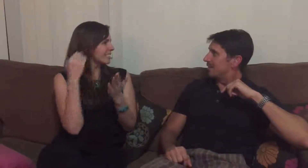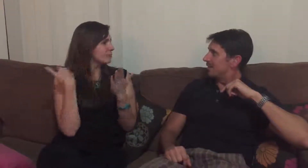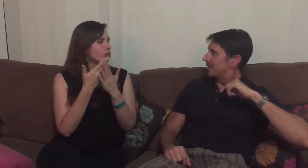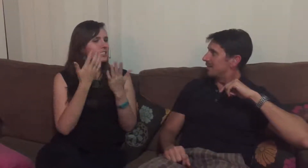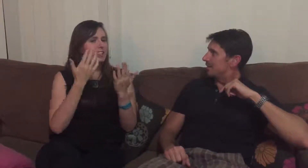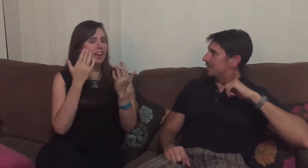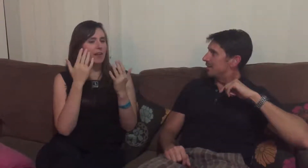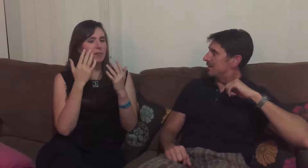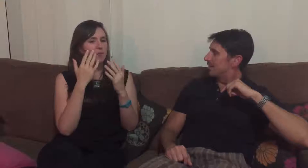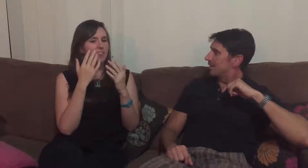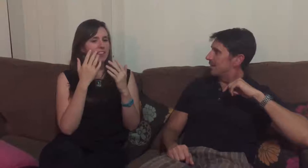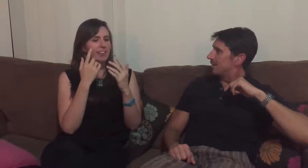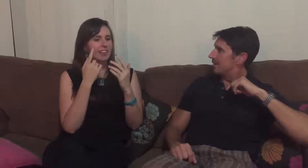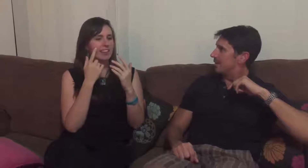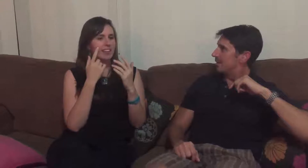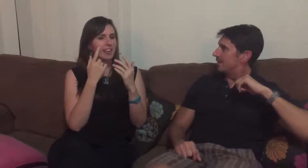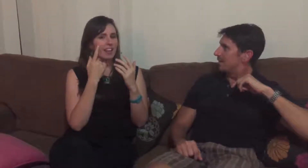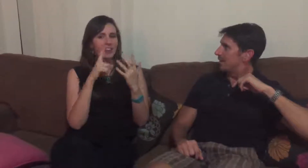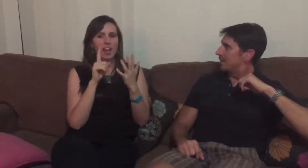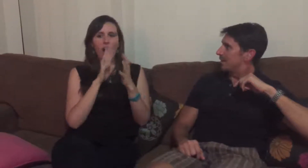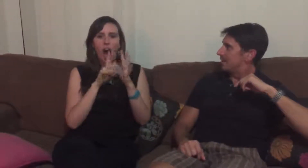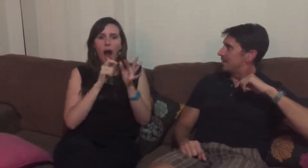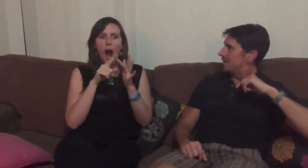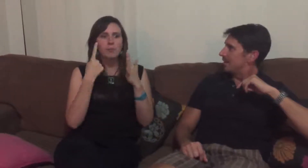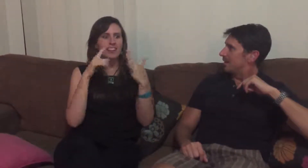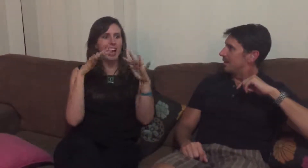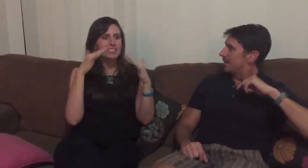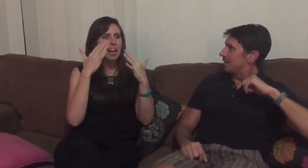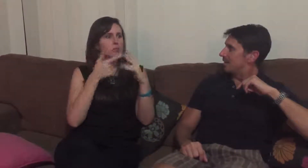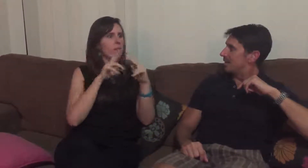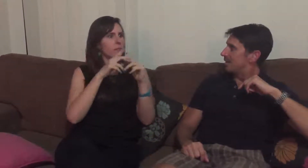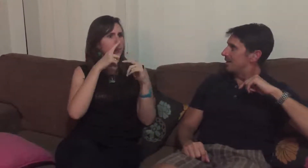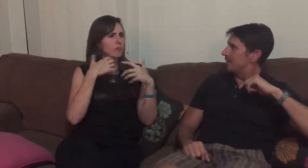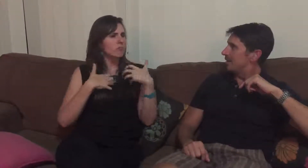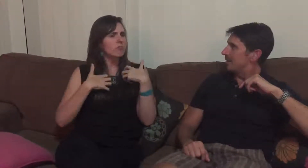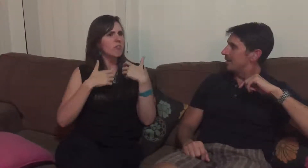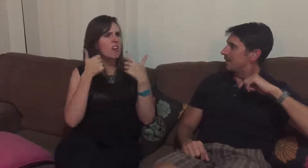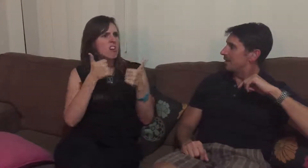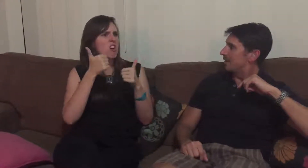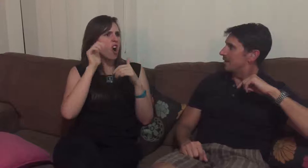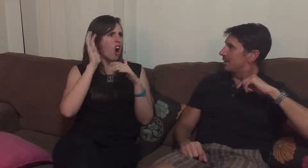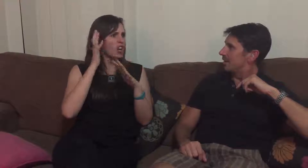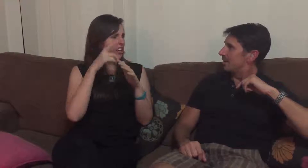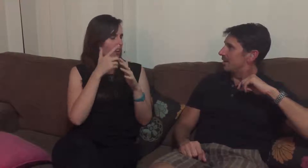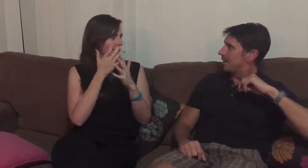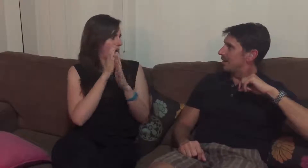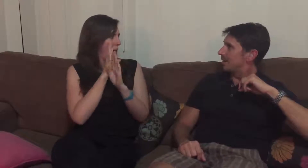The hype and the attention and the general interest in Auslan has been amazing.